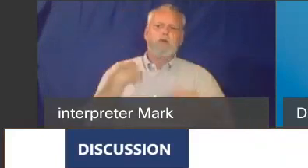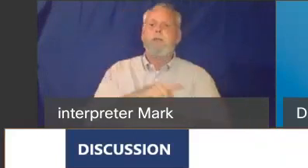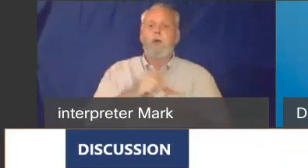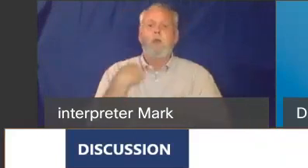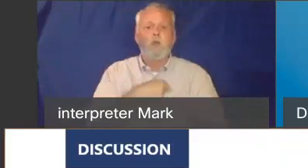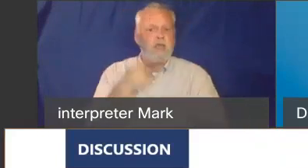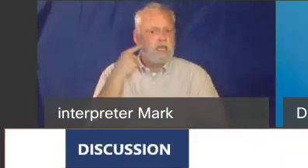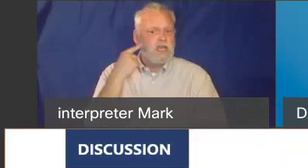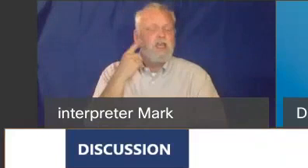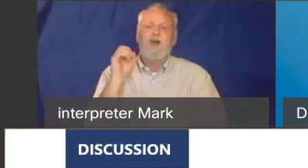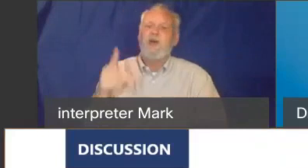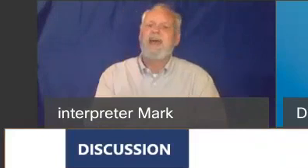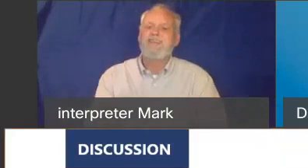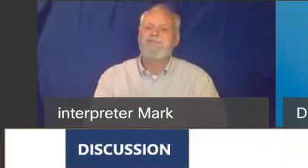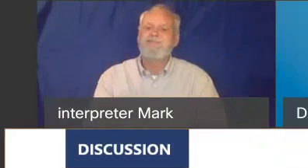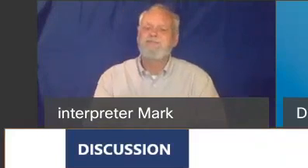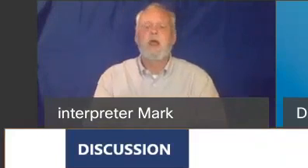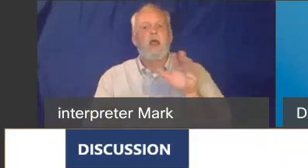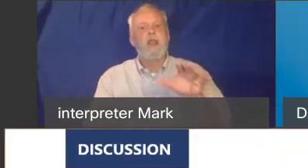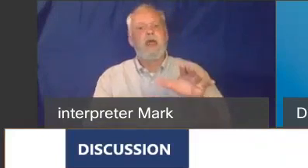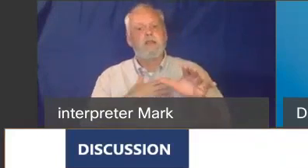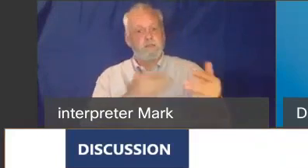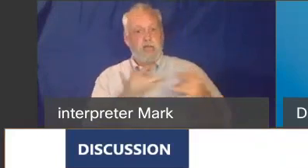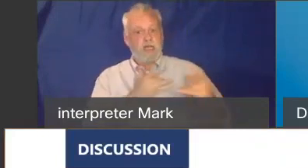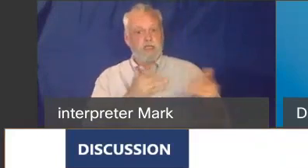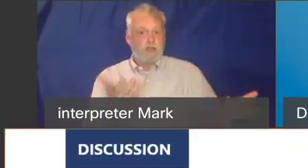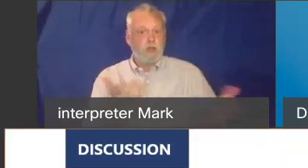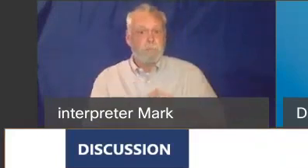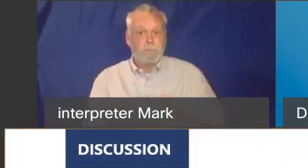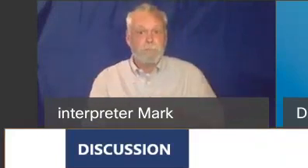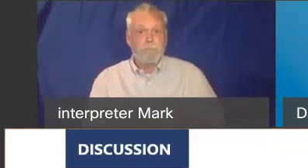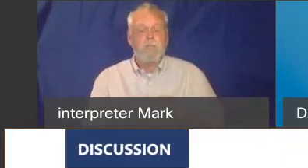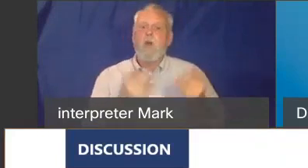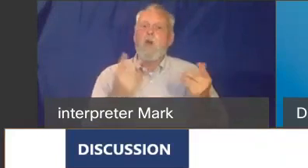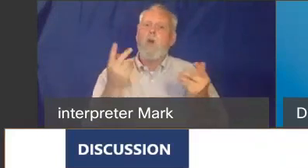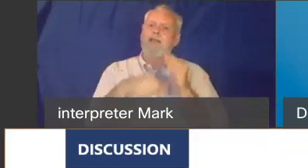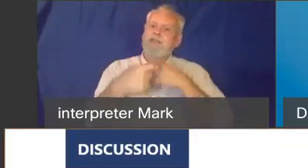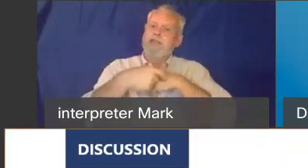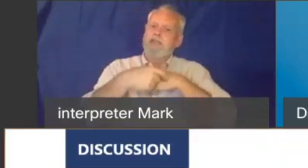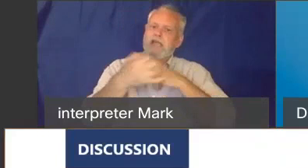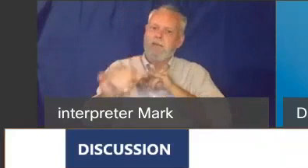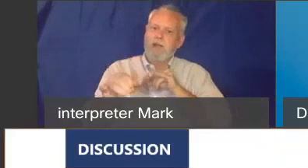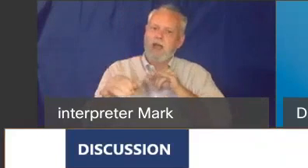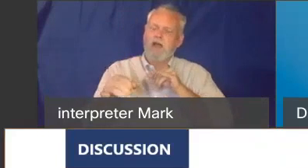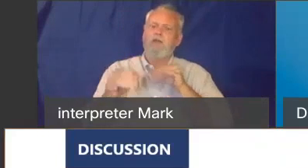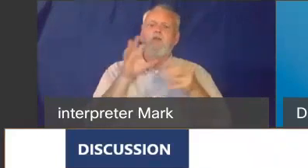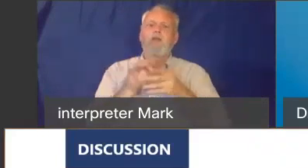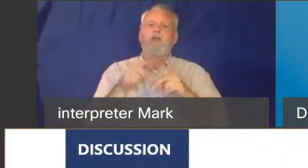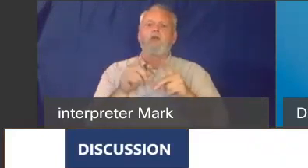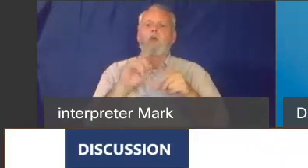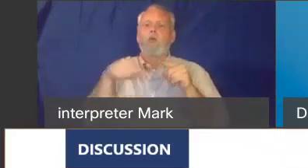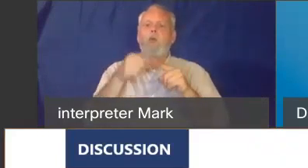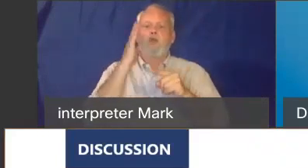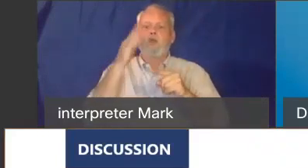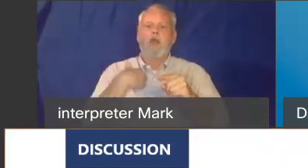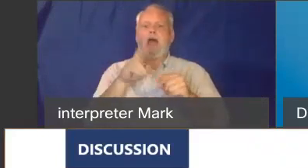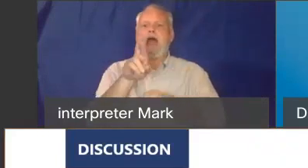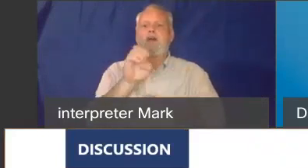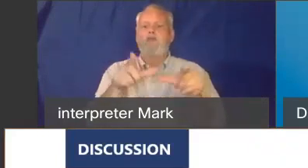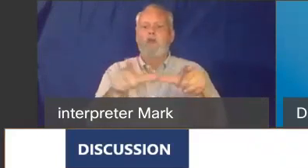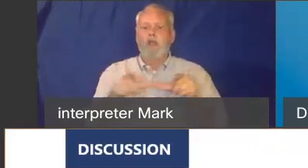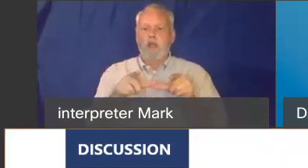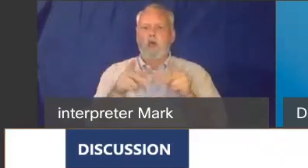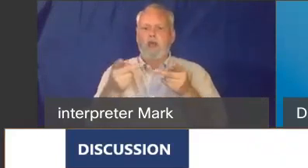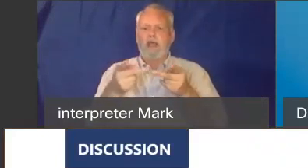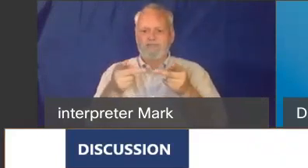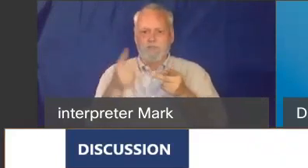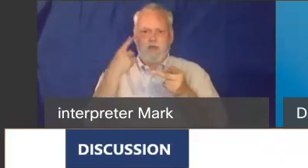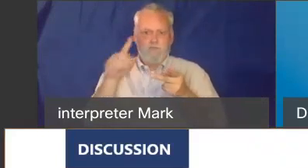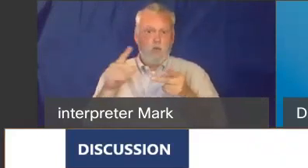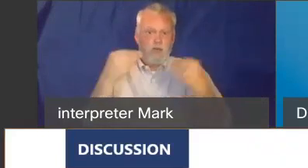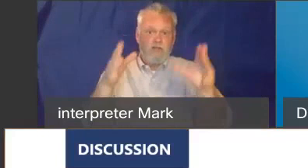Okay, so that's that's my concern. You know, what is a timeline as far as when you're going to have the locations sites for the vendors how would that be communicated?